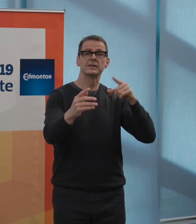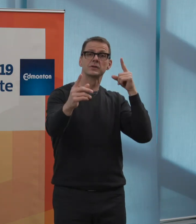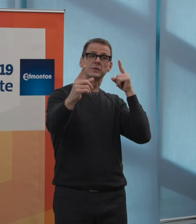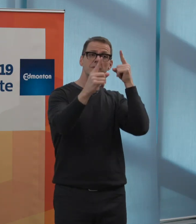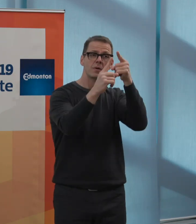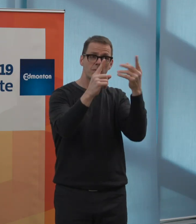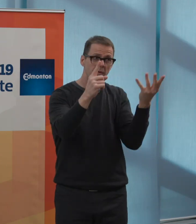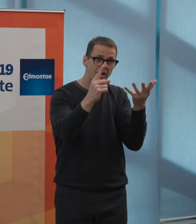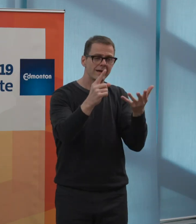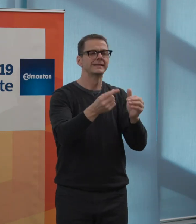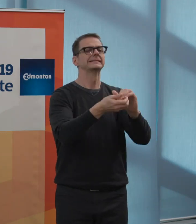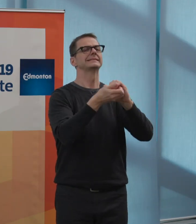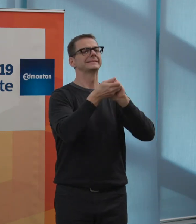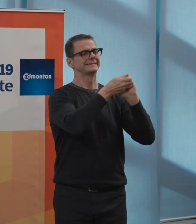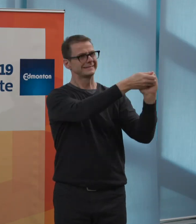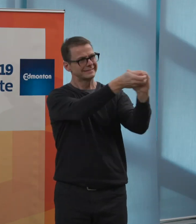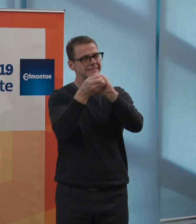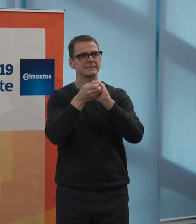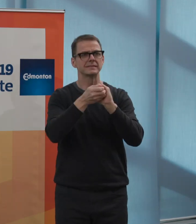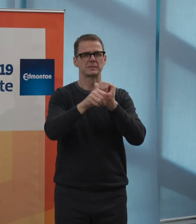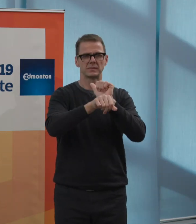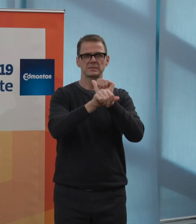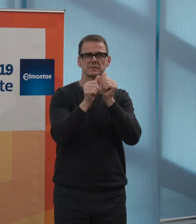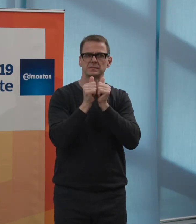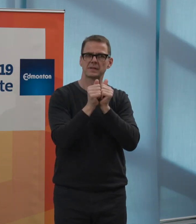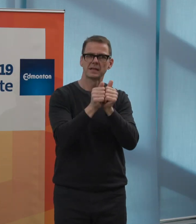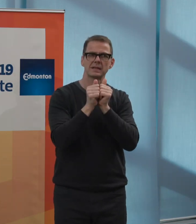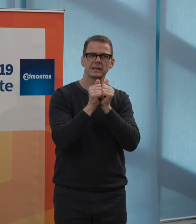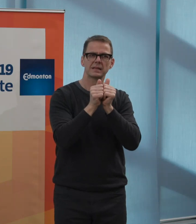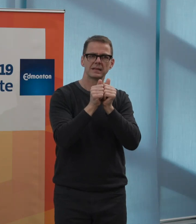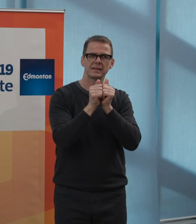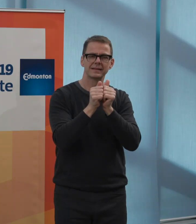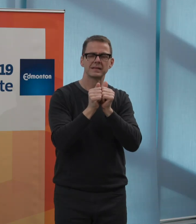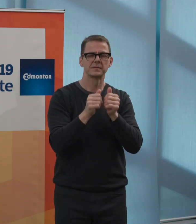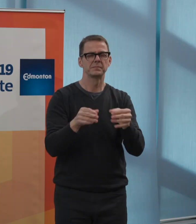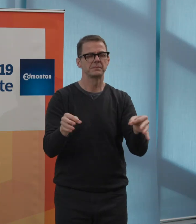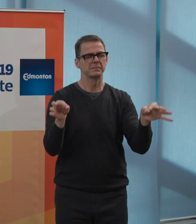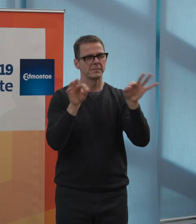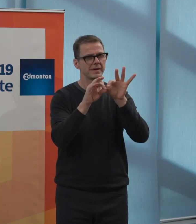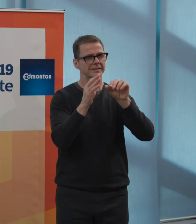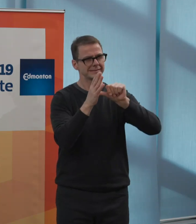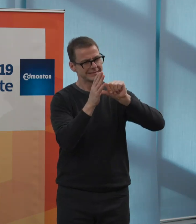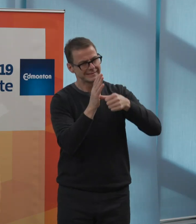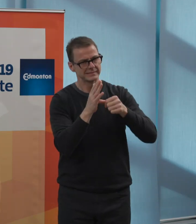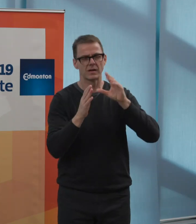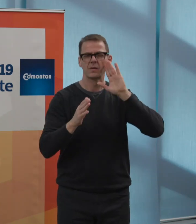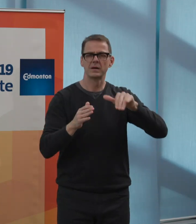make I know what is the same decision that this the businesses and other